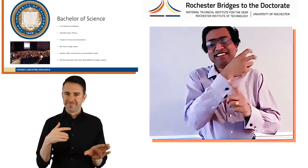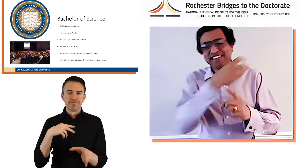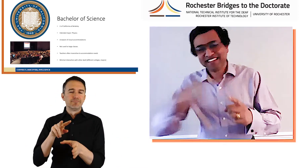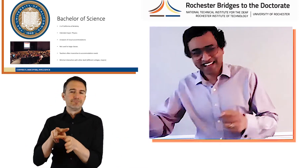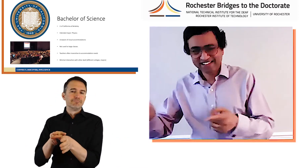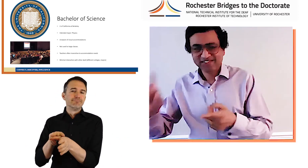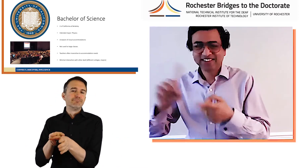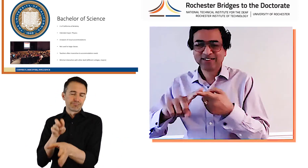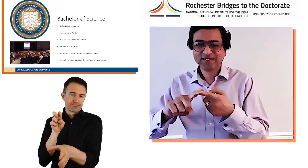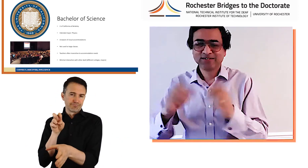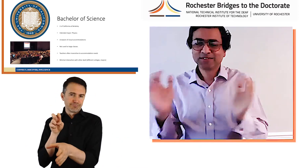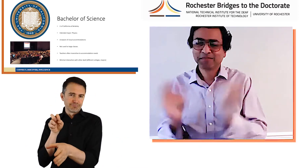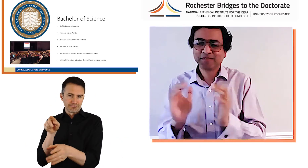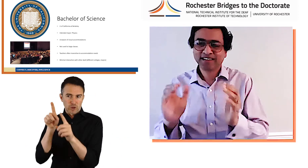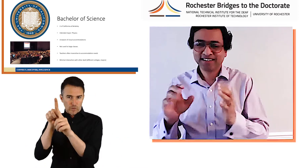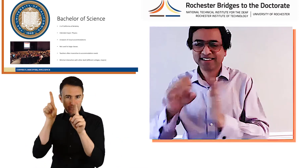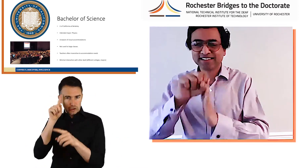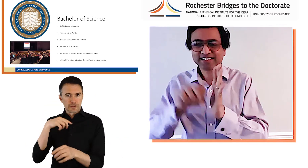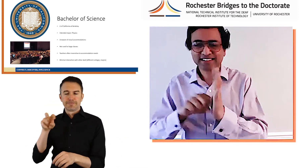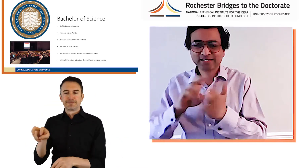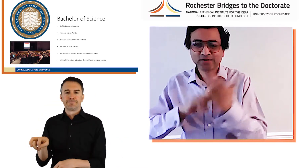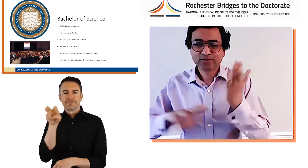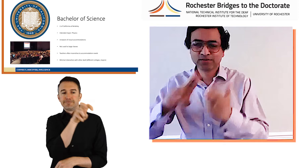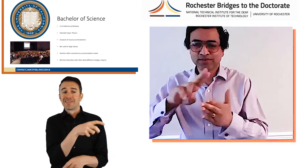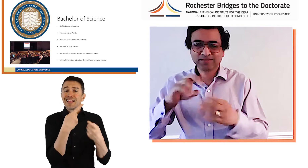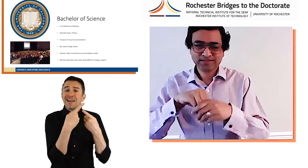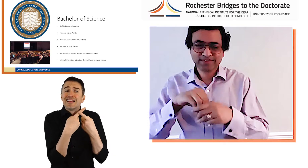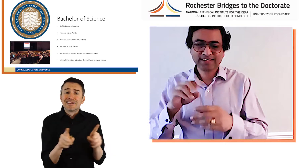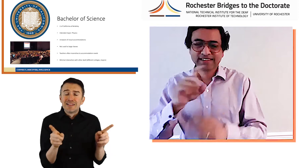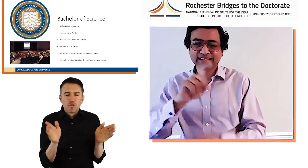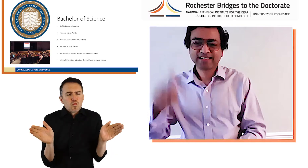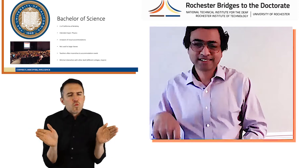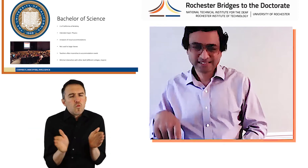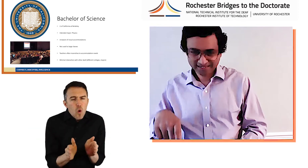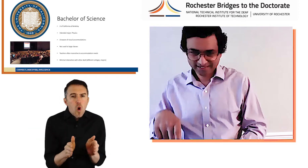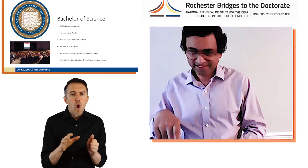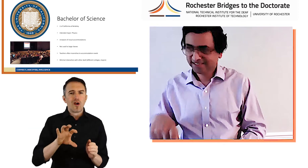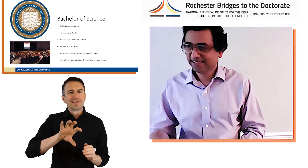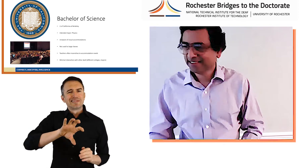So, I moved to a small state college in Texas instead of UC Berkeley.